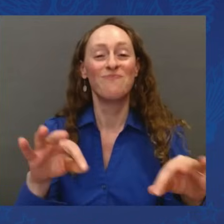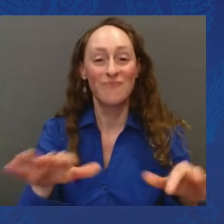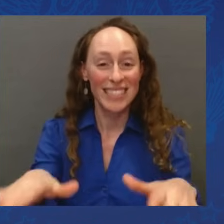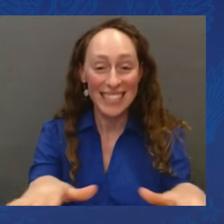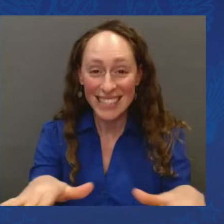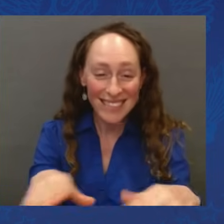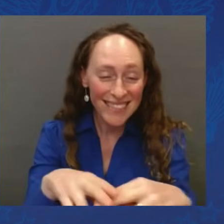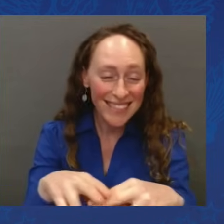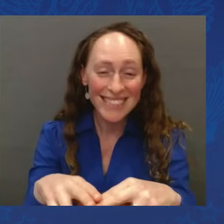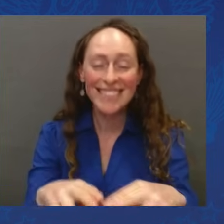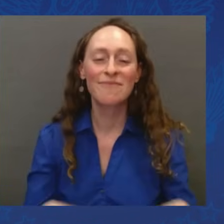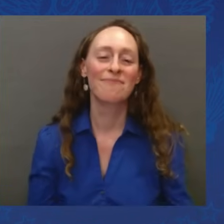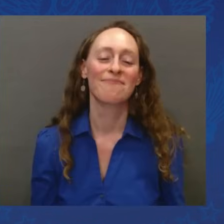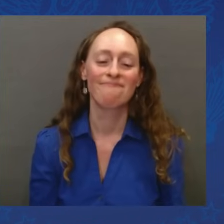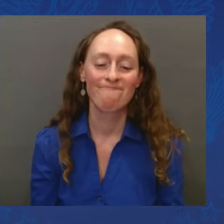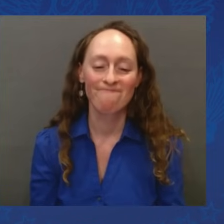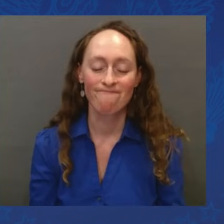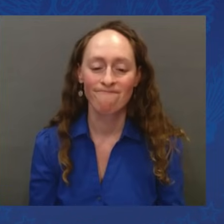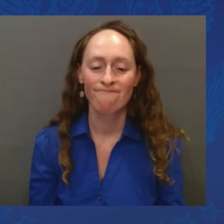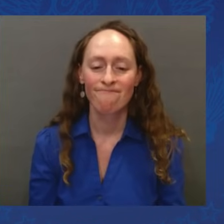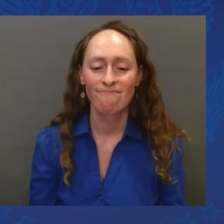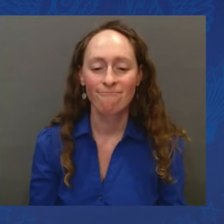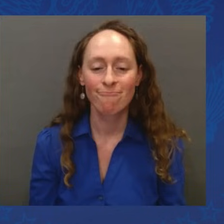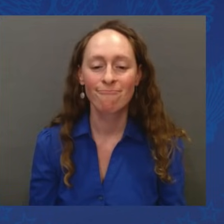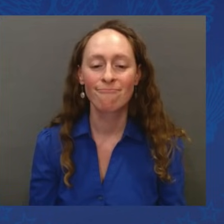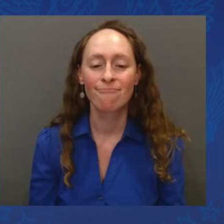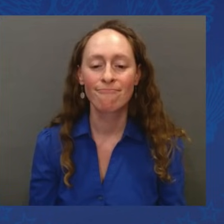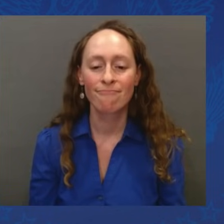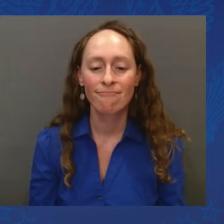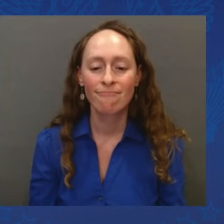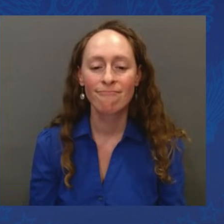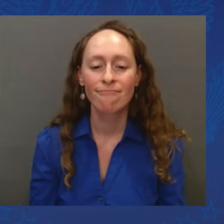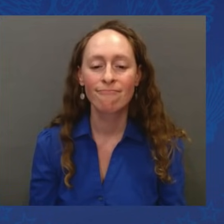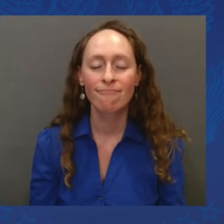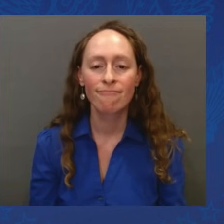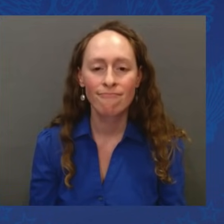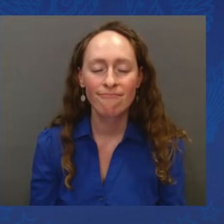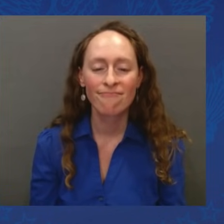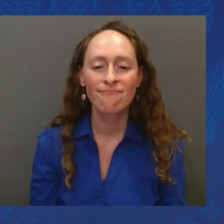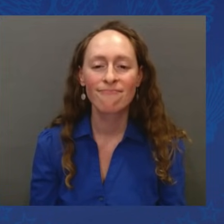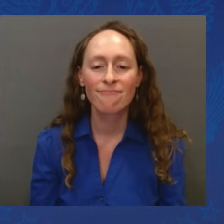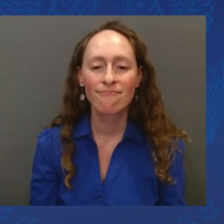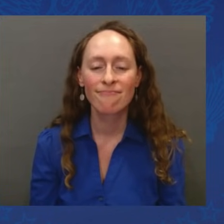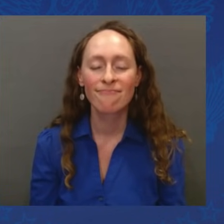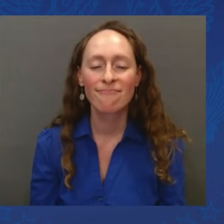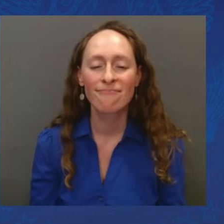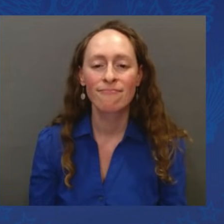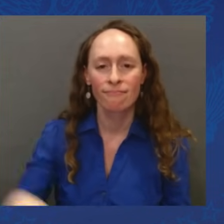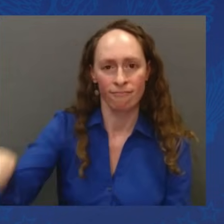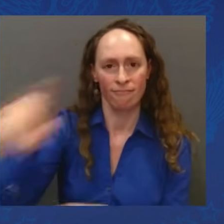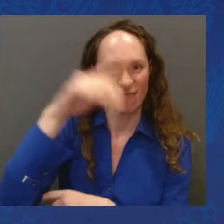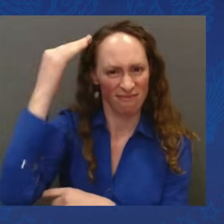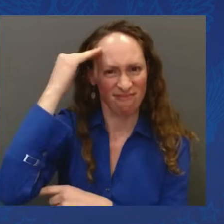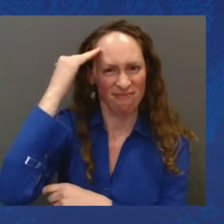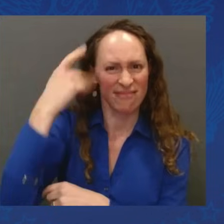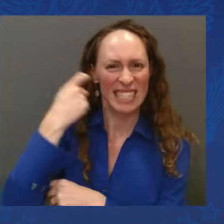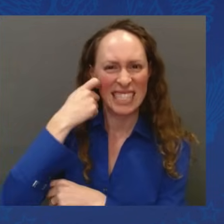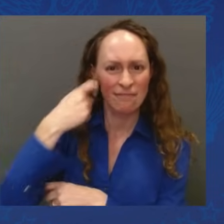The President: As you know, I just concluded several hours of meetings with President Xi, and I believe they were some of the most constructive and productive discussions we've had.